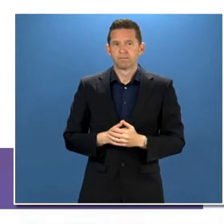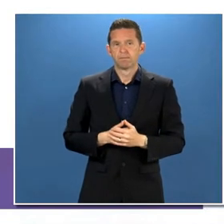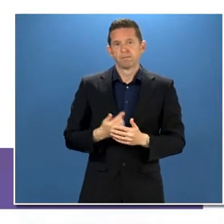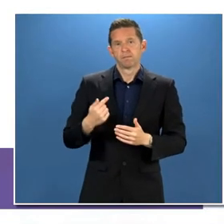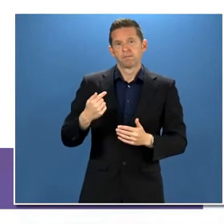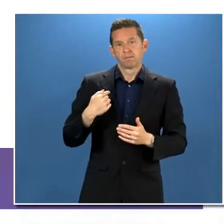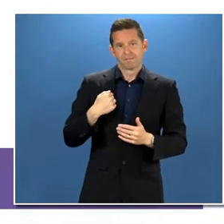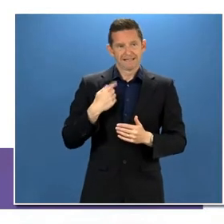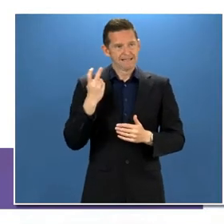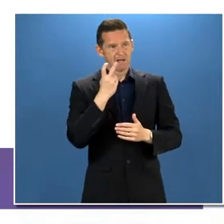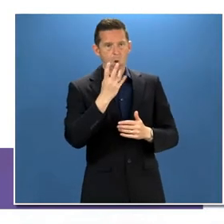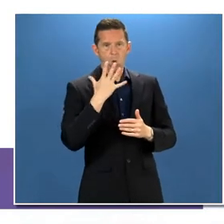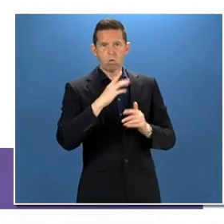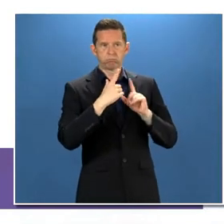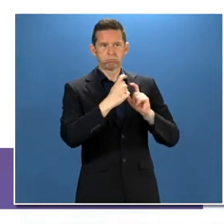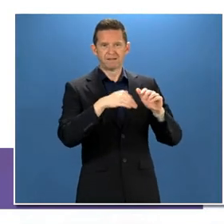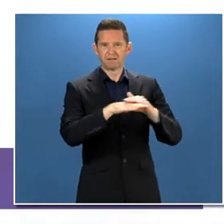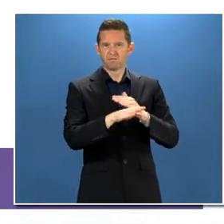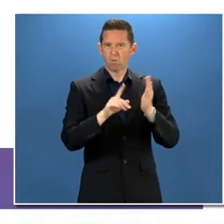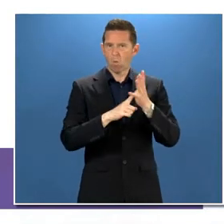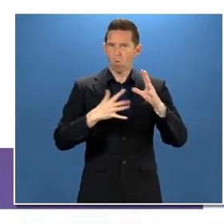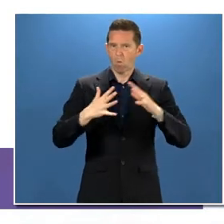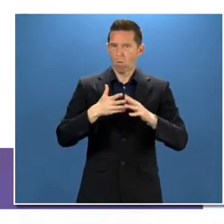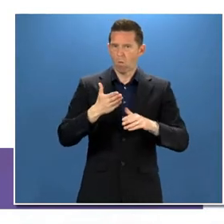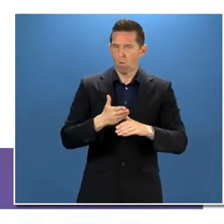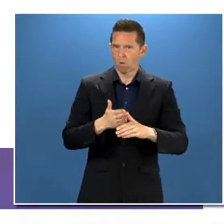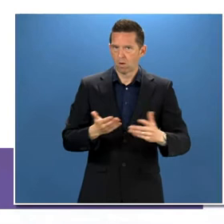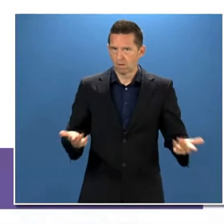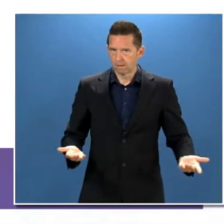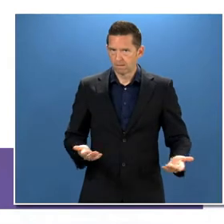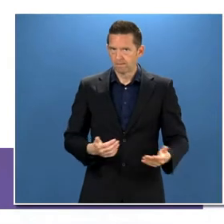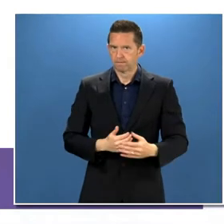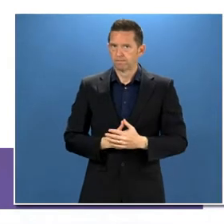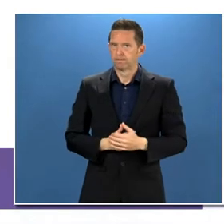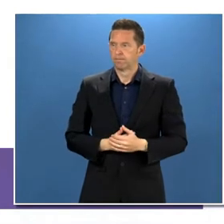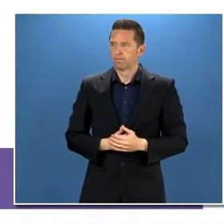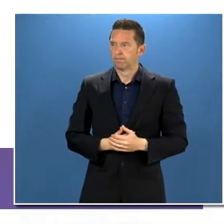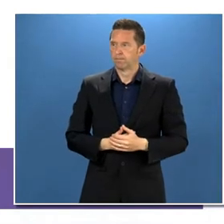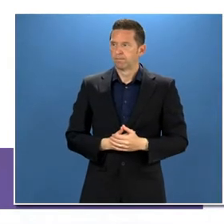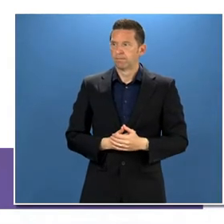law job and I became reasonably friendly with one of